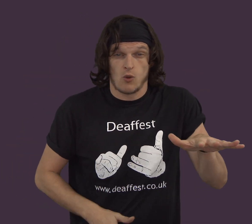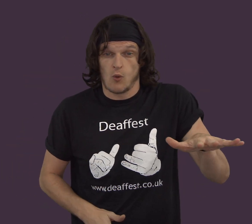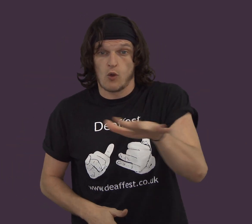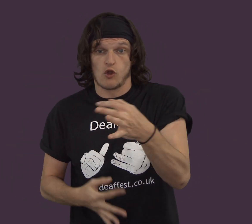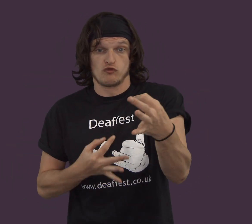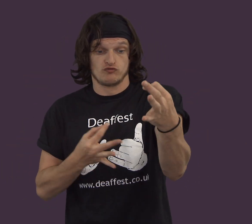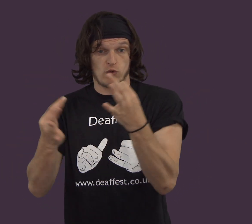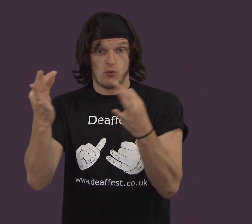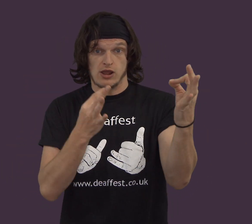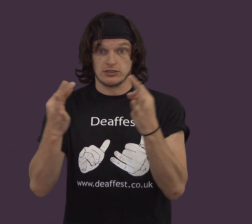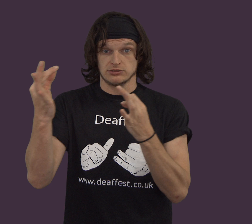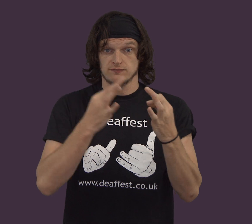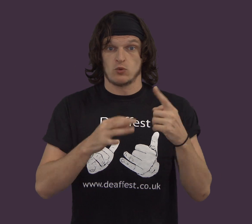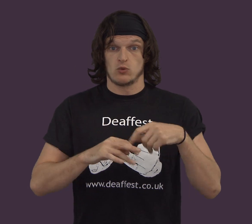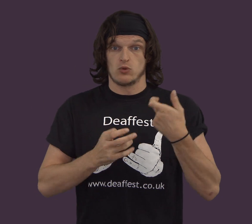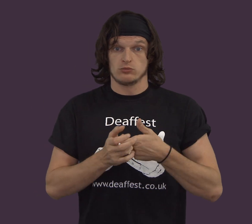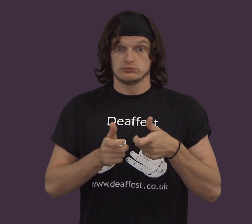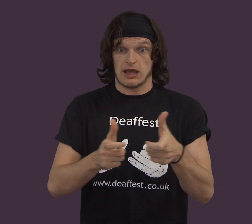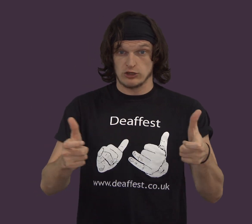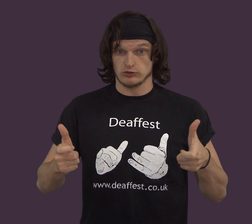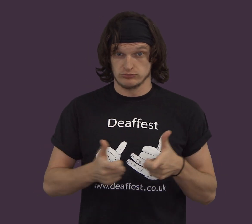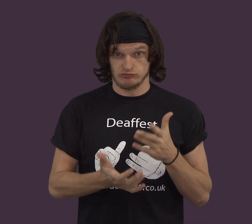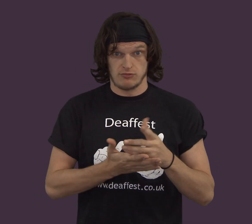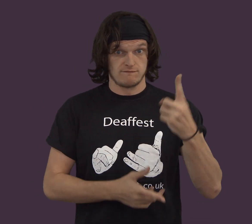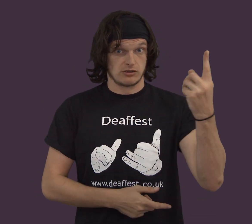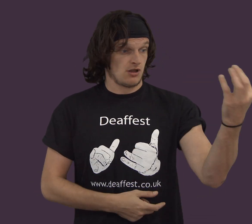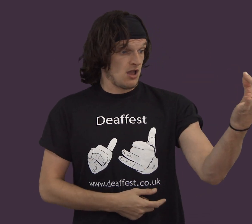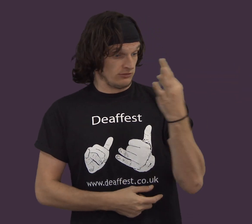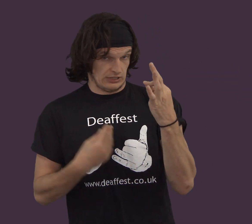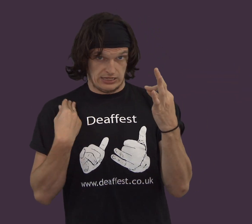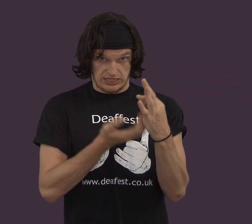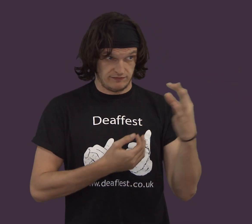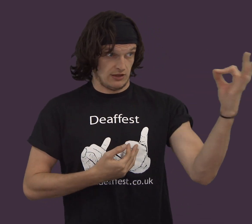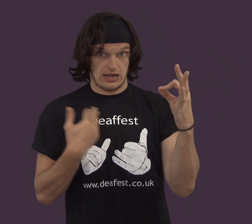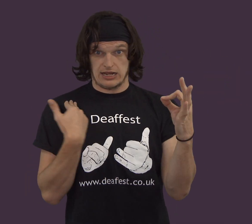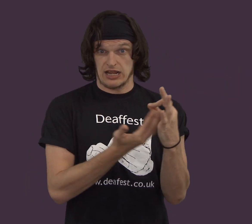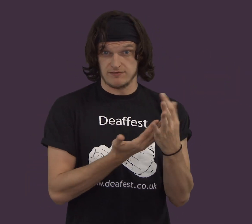All requests for sponsorship packages will be handled on a first-come, first-served basis.